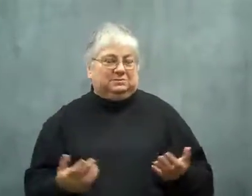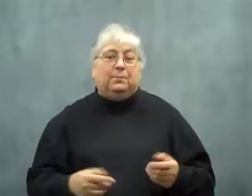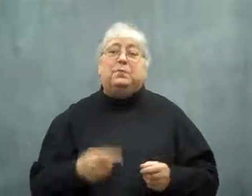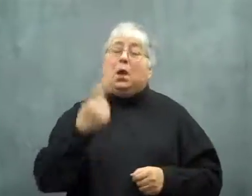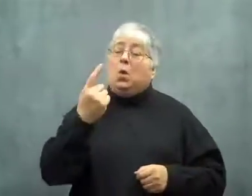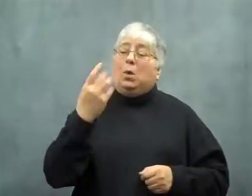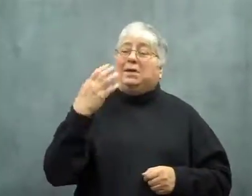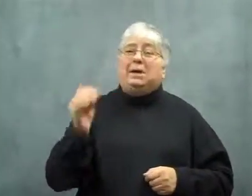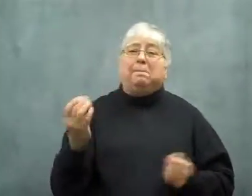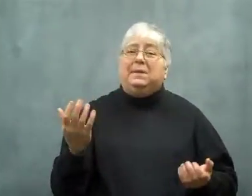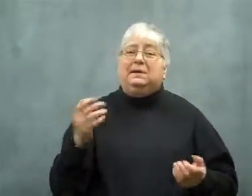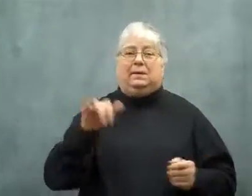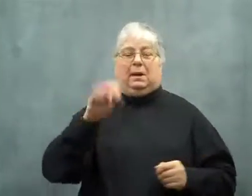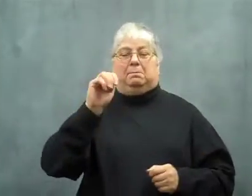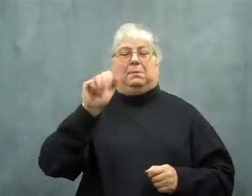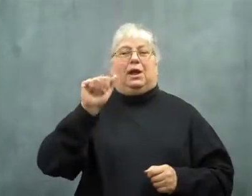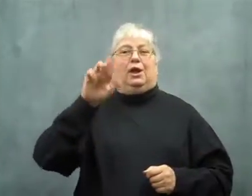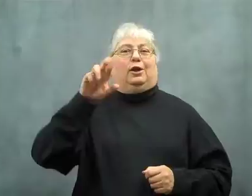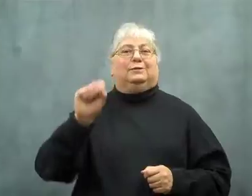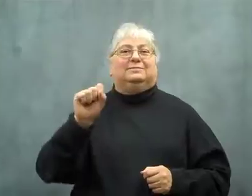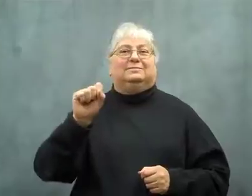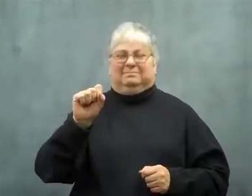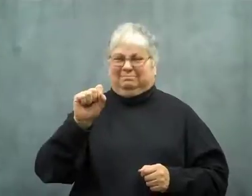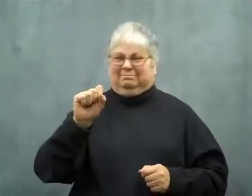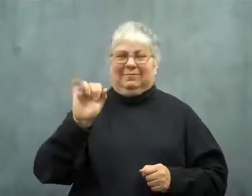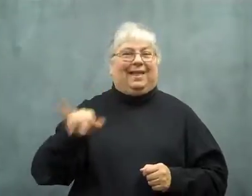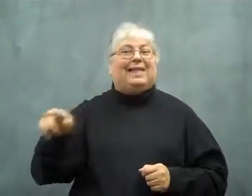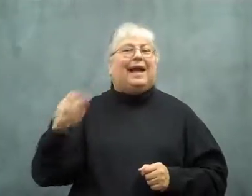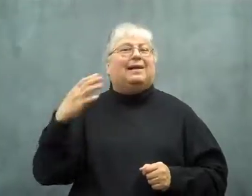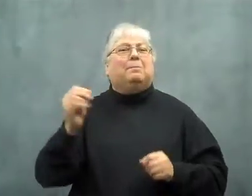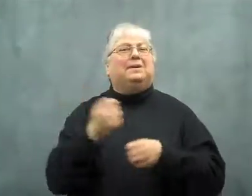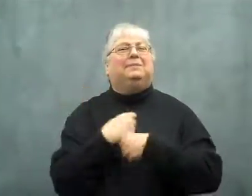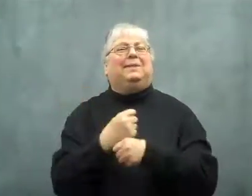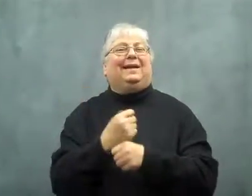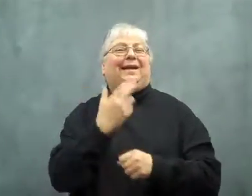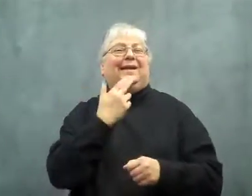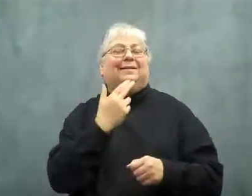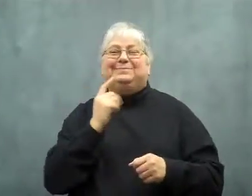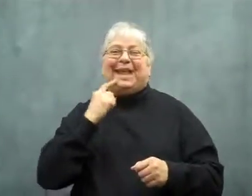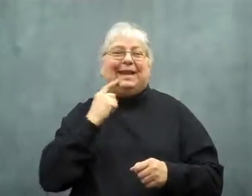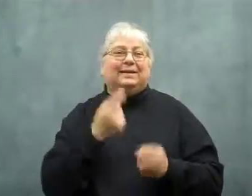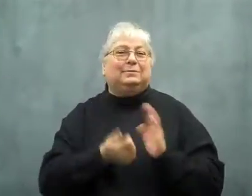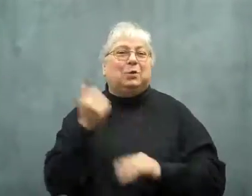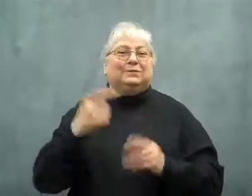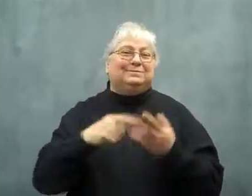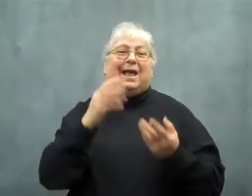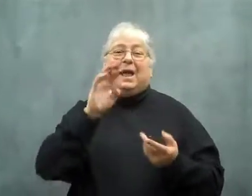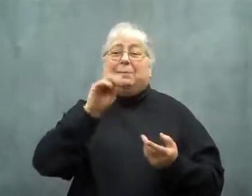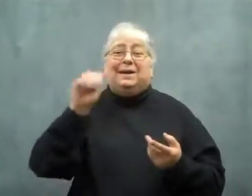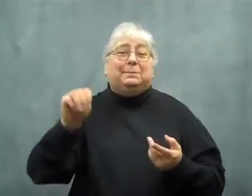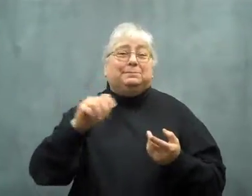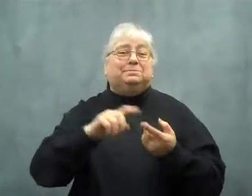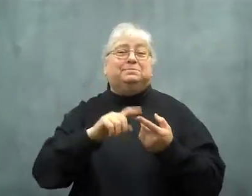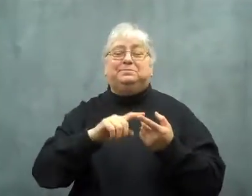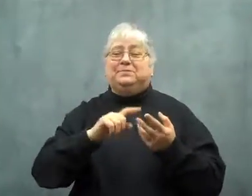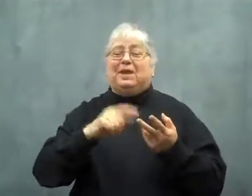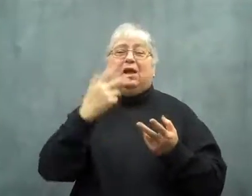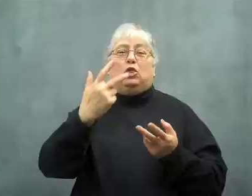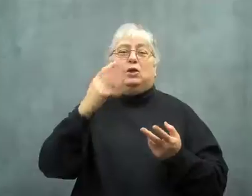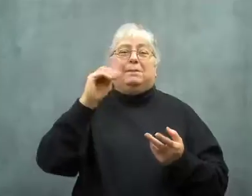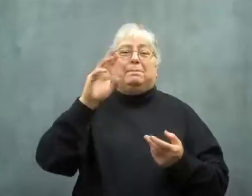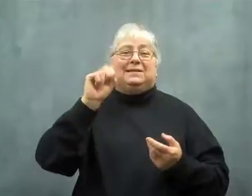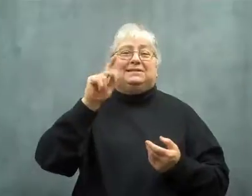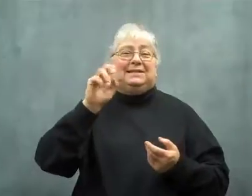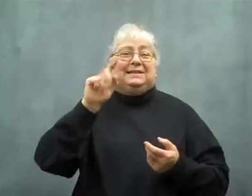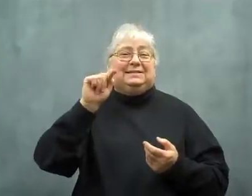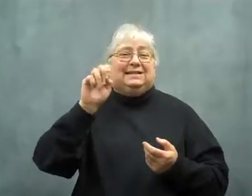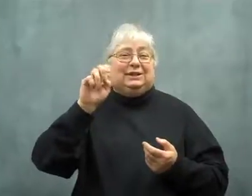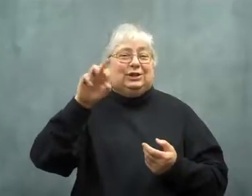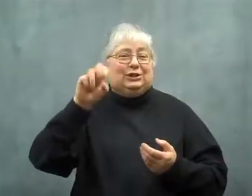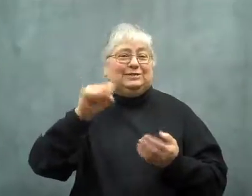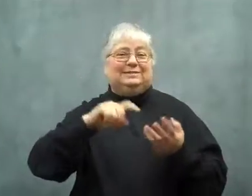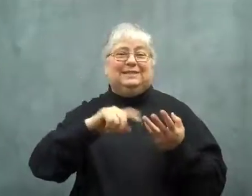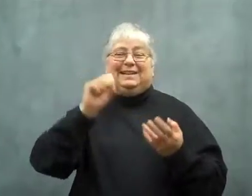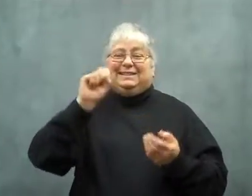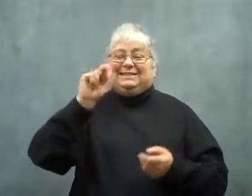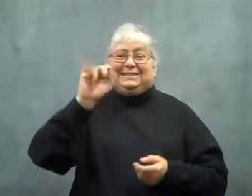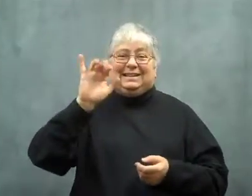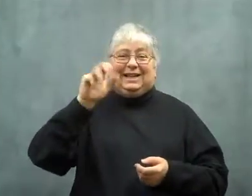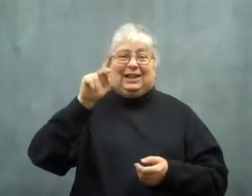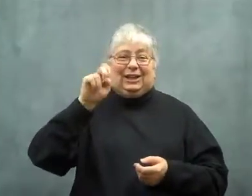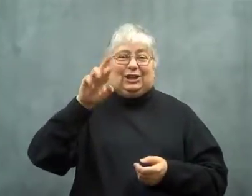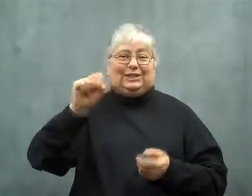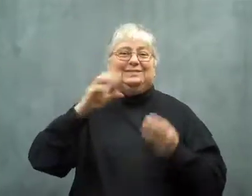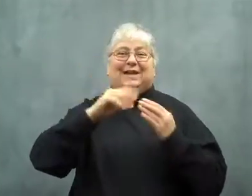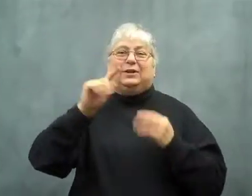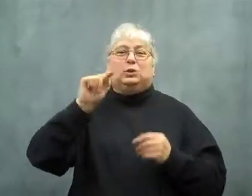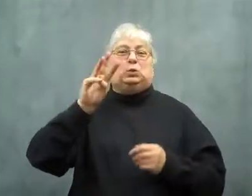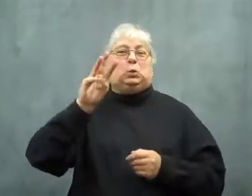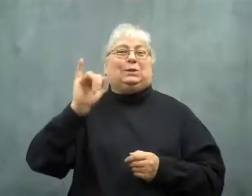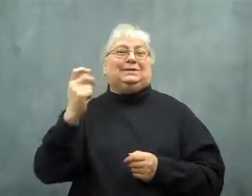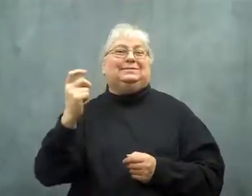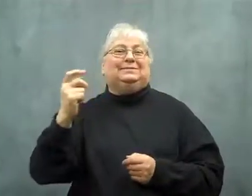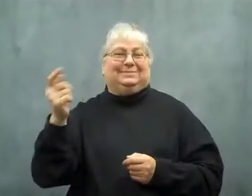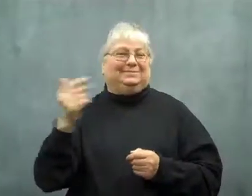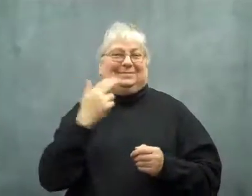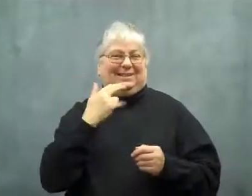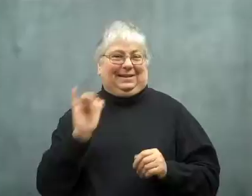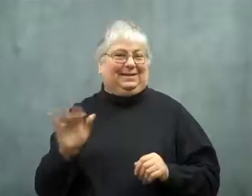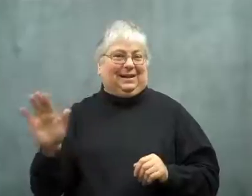One company is the Mars Company. It makes candy